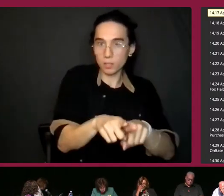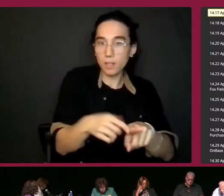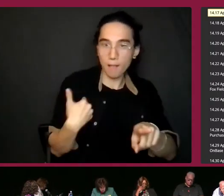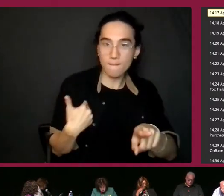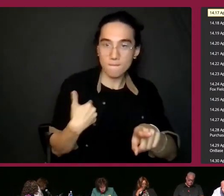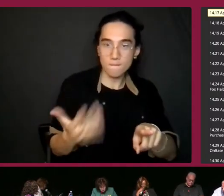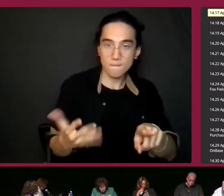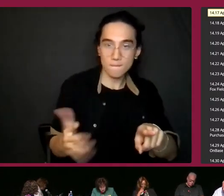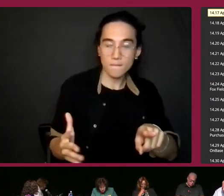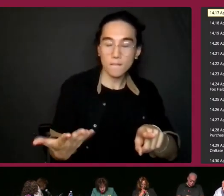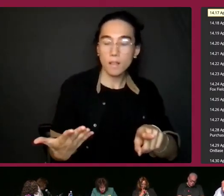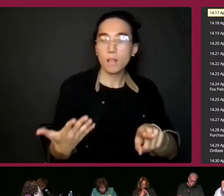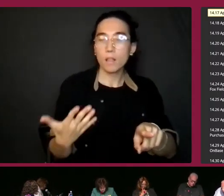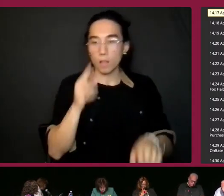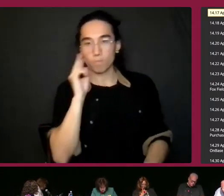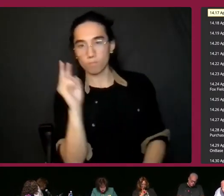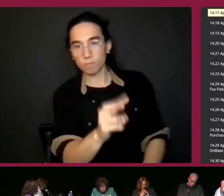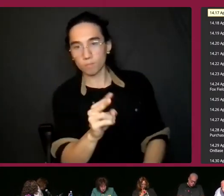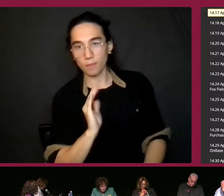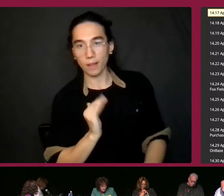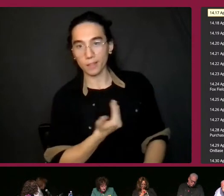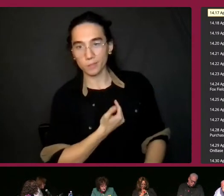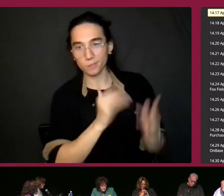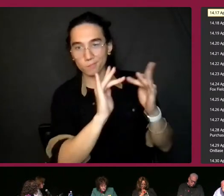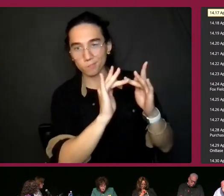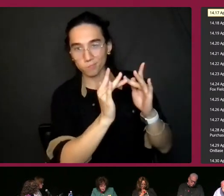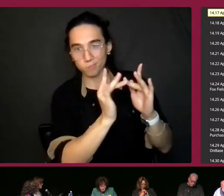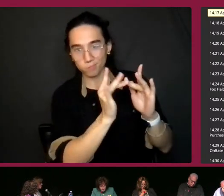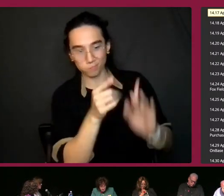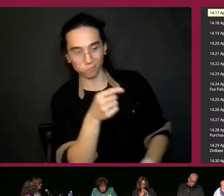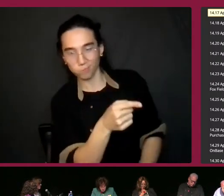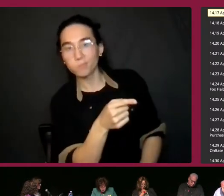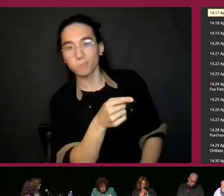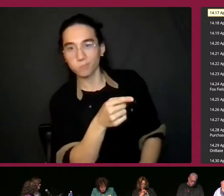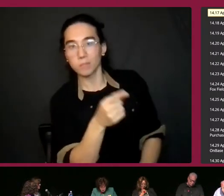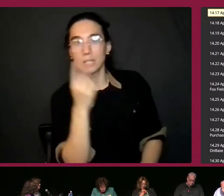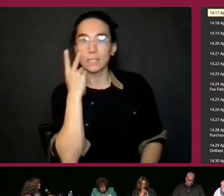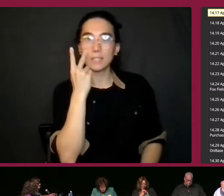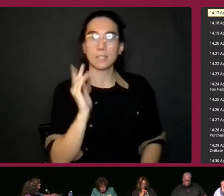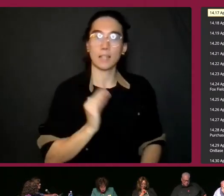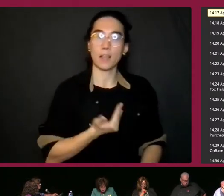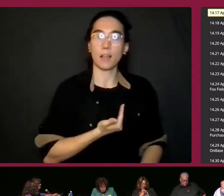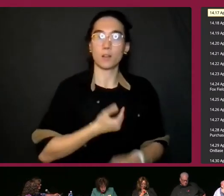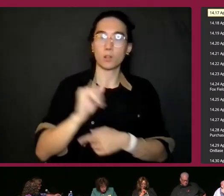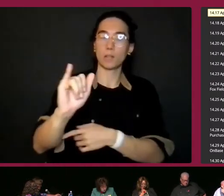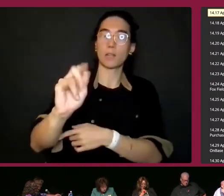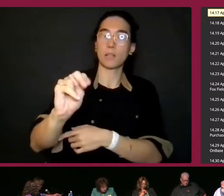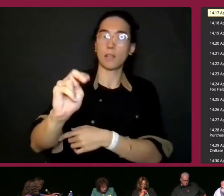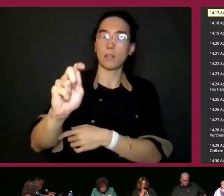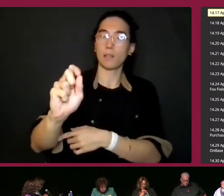Uh, if you look on our website at our institutional effectiveness page, you'll see that this is